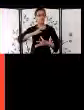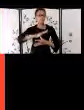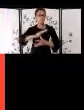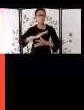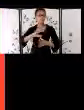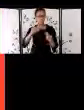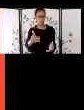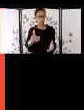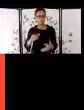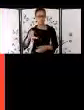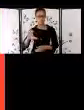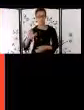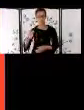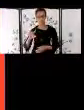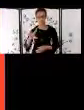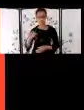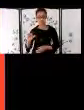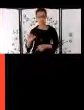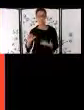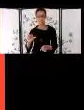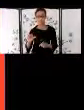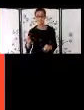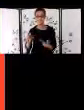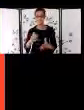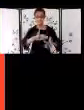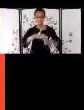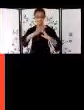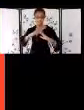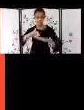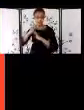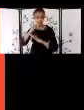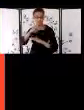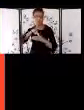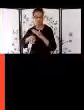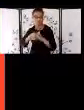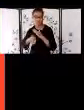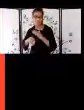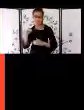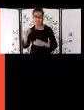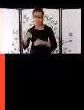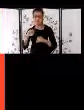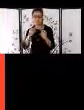there are many barriers to access and full participation in our society, sector and in